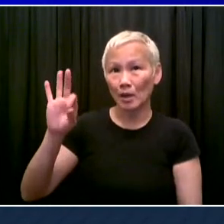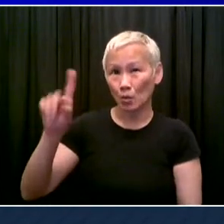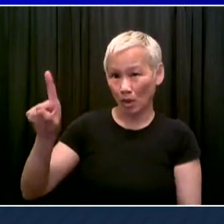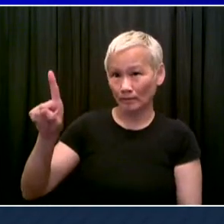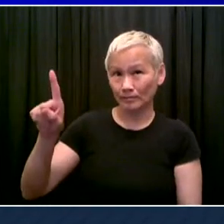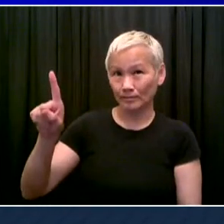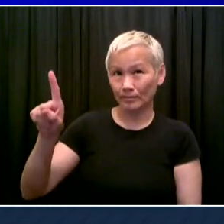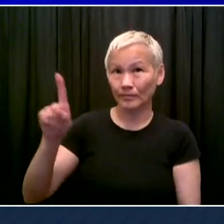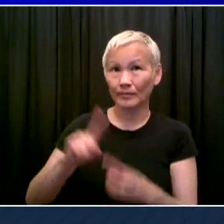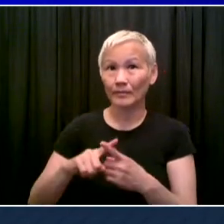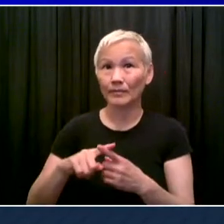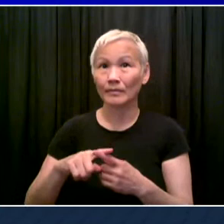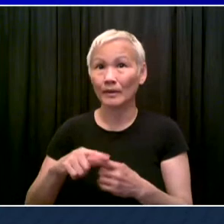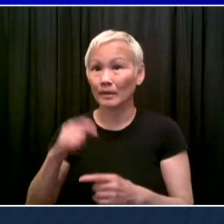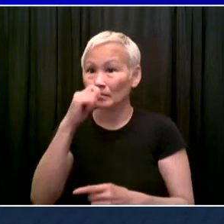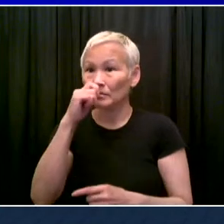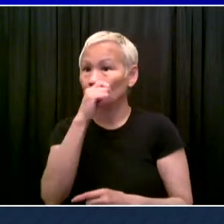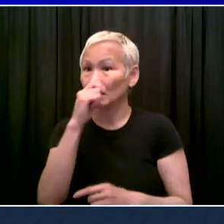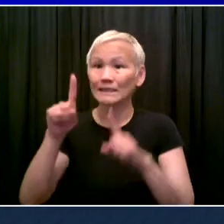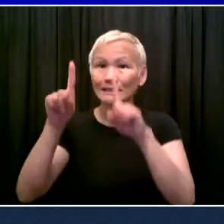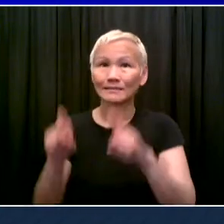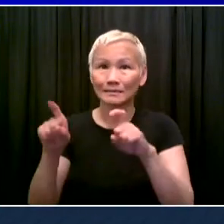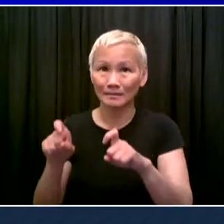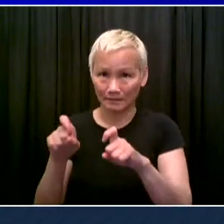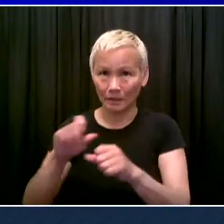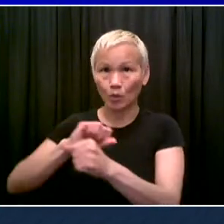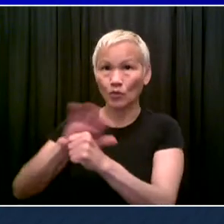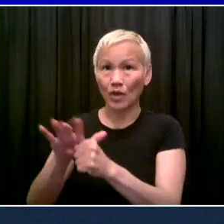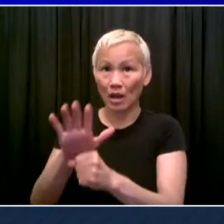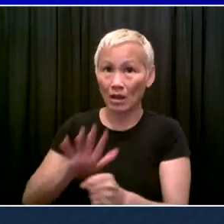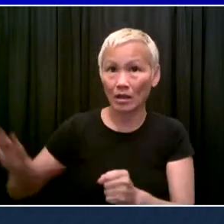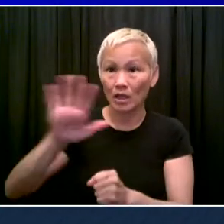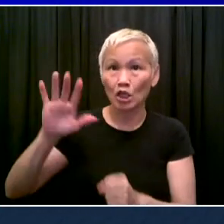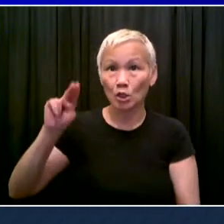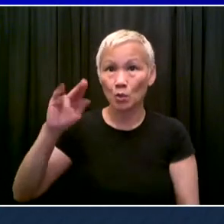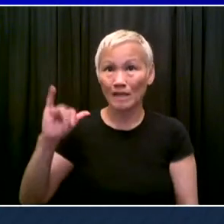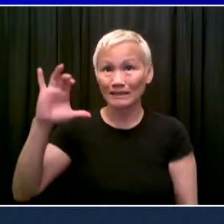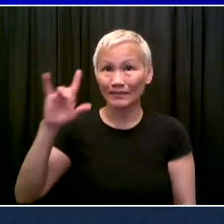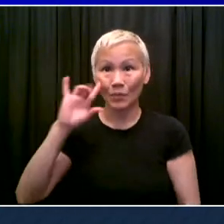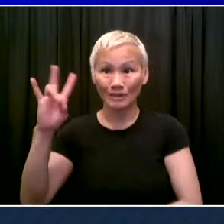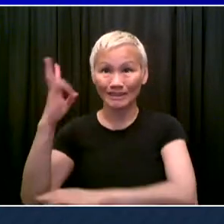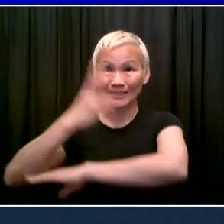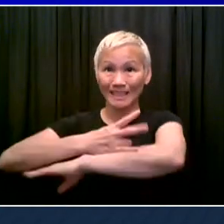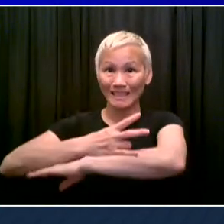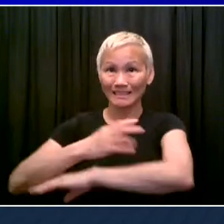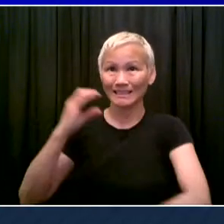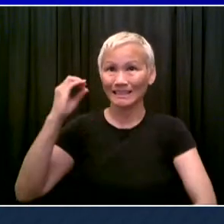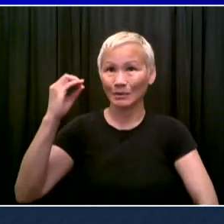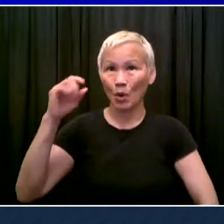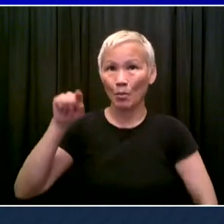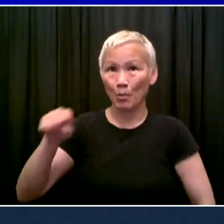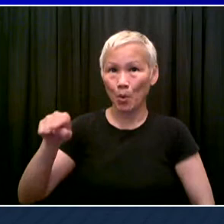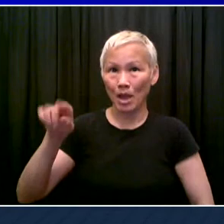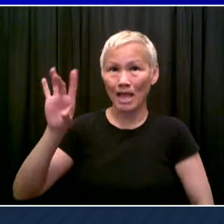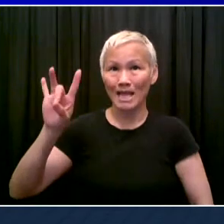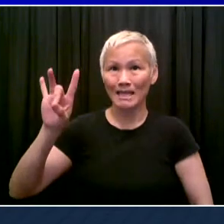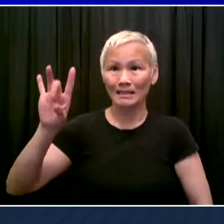ON A SEVEN DAY AVERAGE, 191 CASES. PERCENTAGE OF PEOPLE TESTING